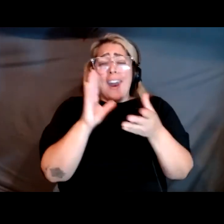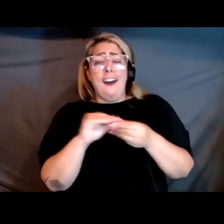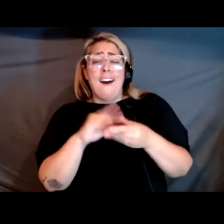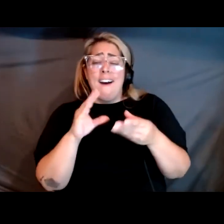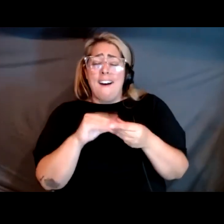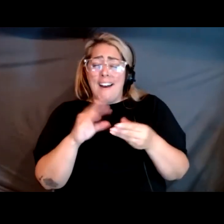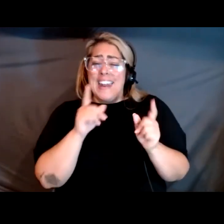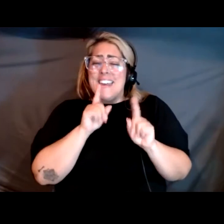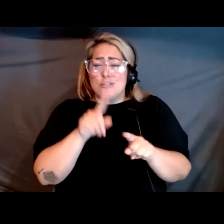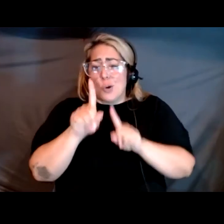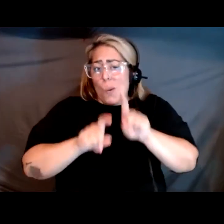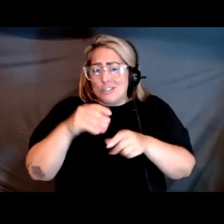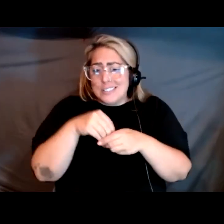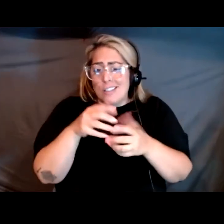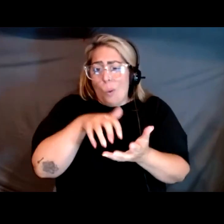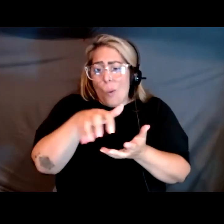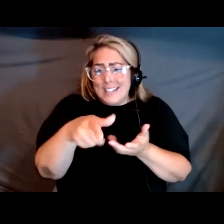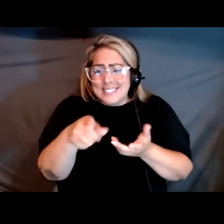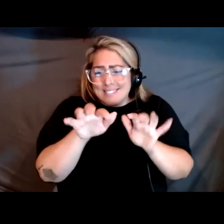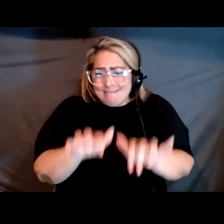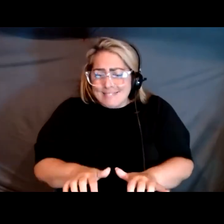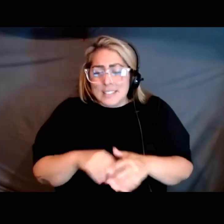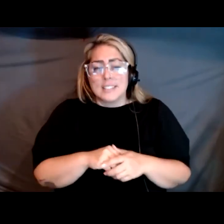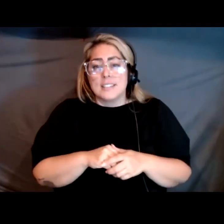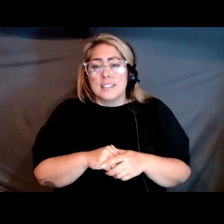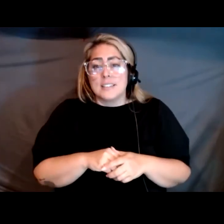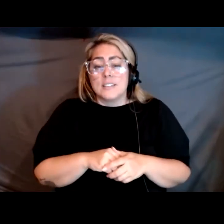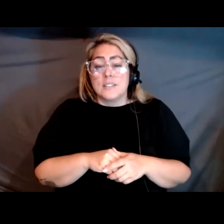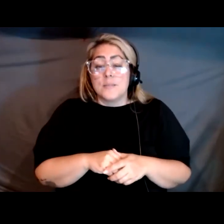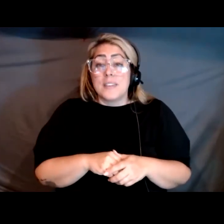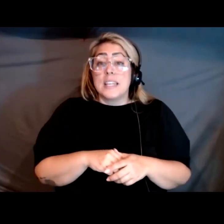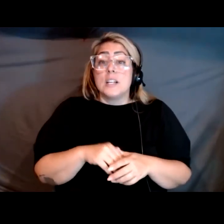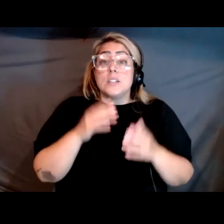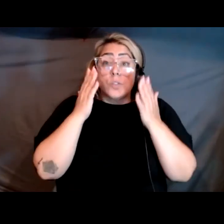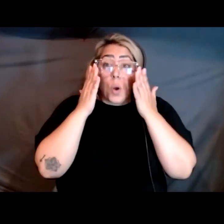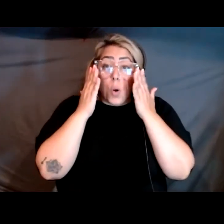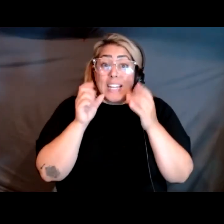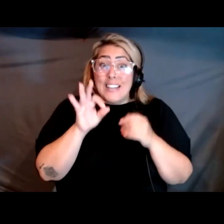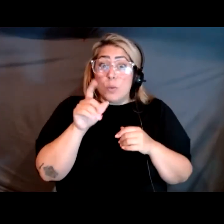Some timely resources for hurricane Ida impact.